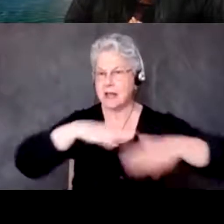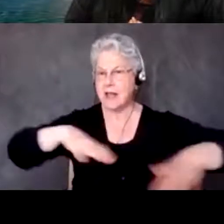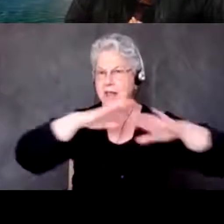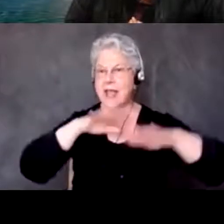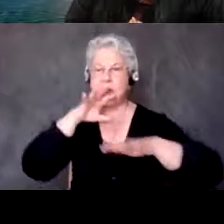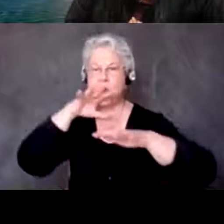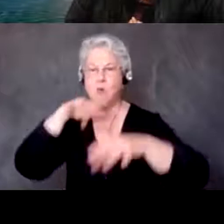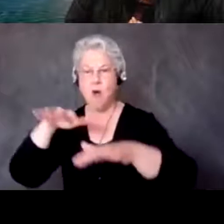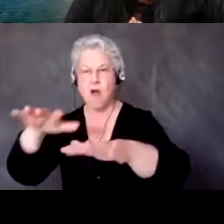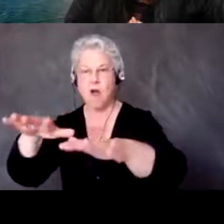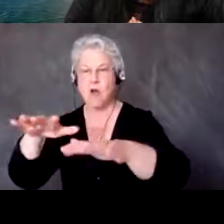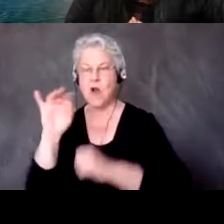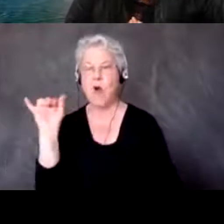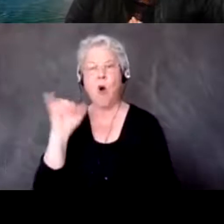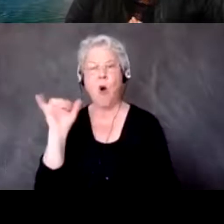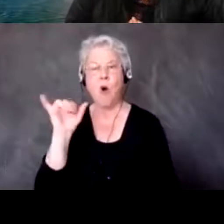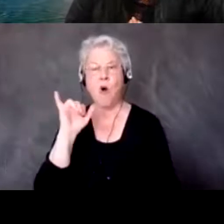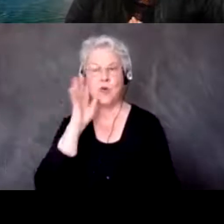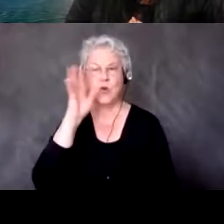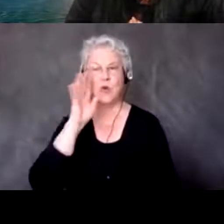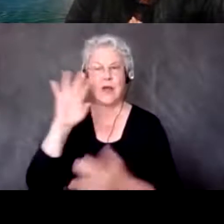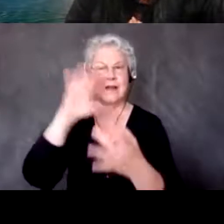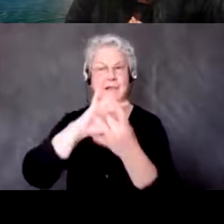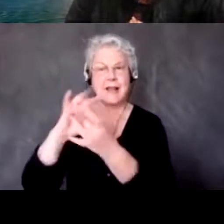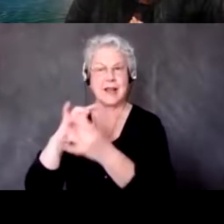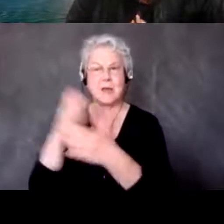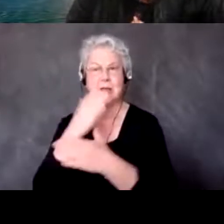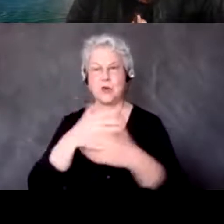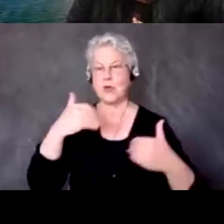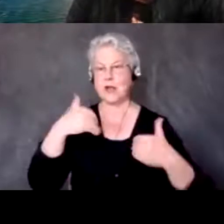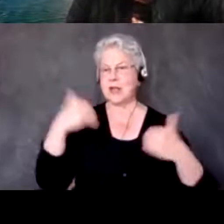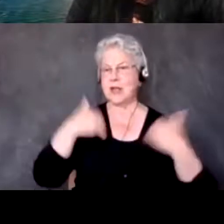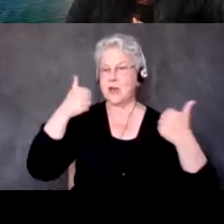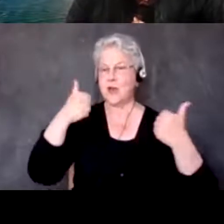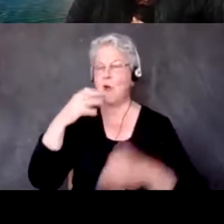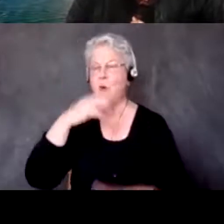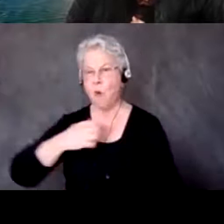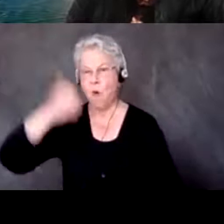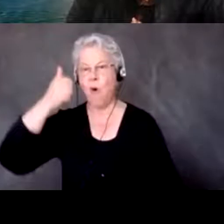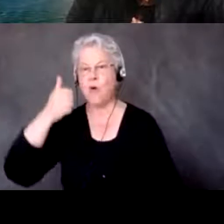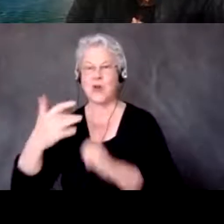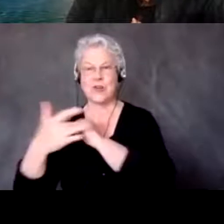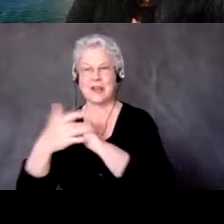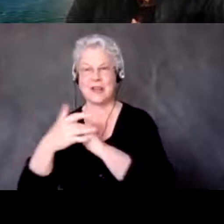as creating connections between youth, Elders, and technology, so it was just an amazing experience.